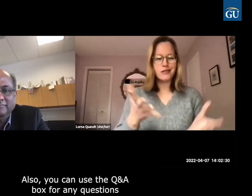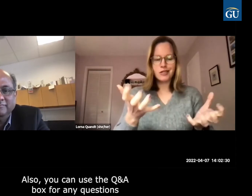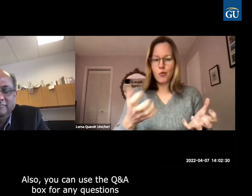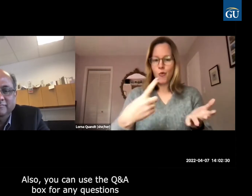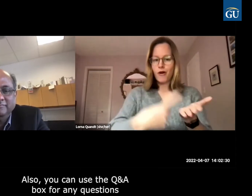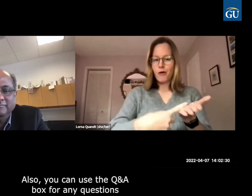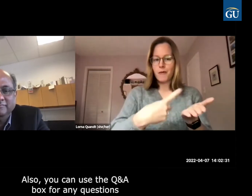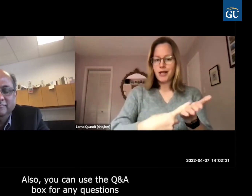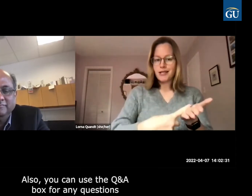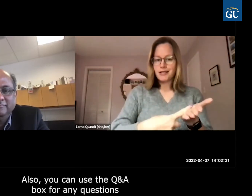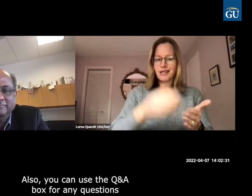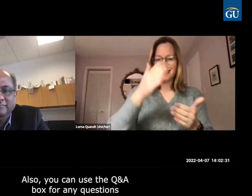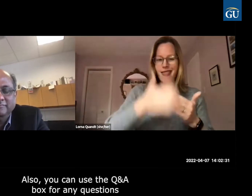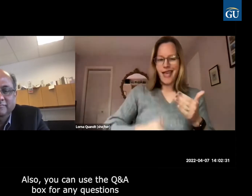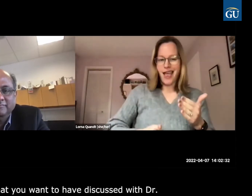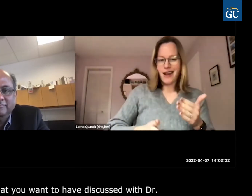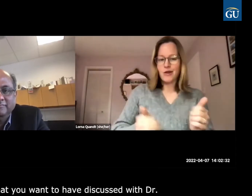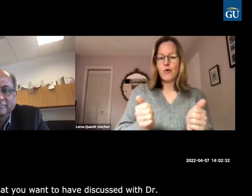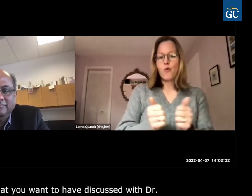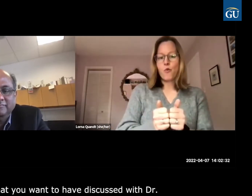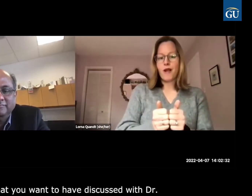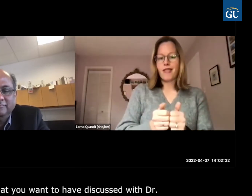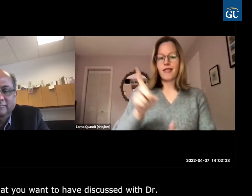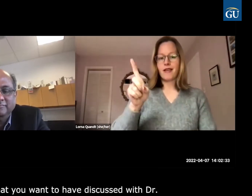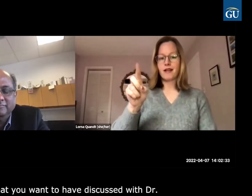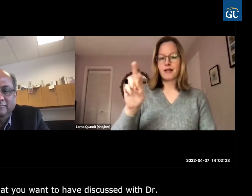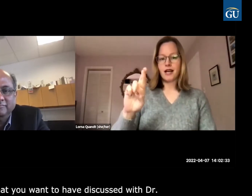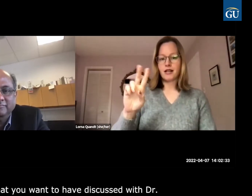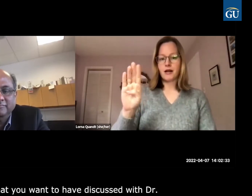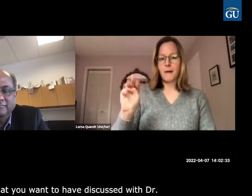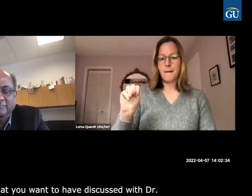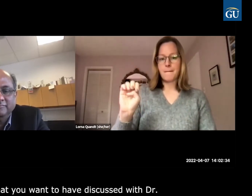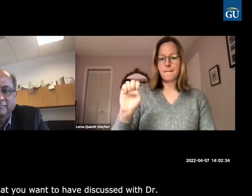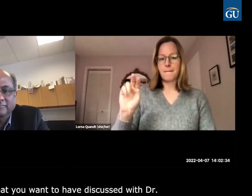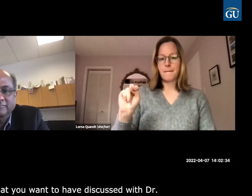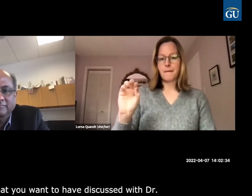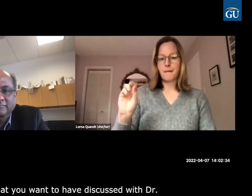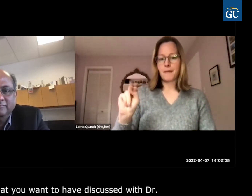for any questions that you want to be